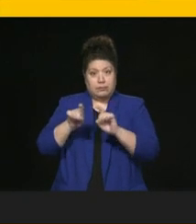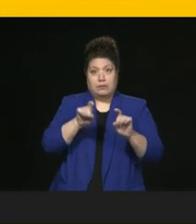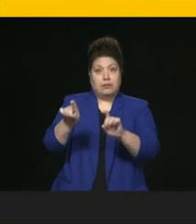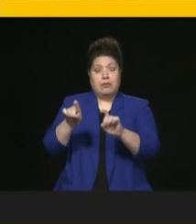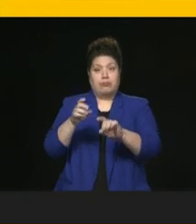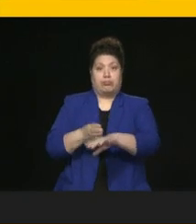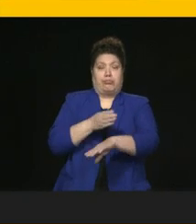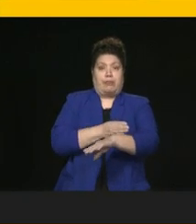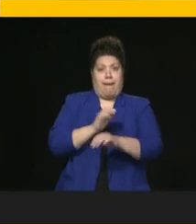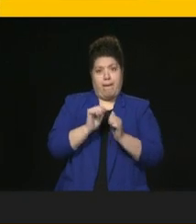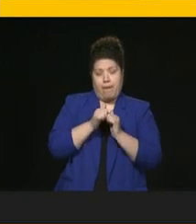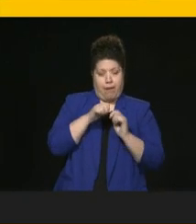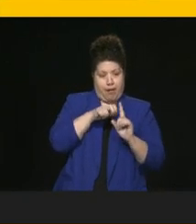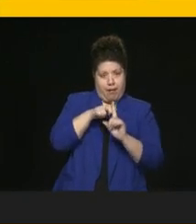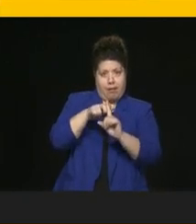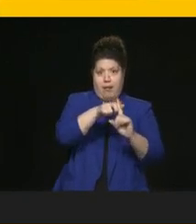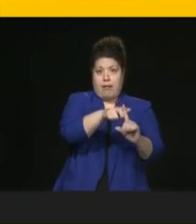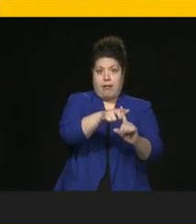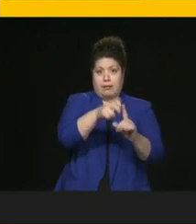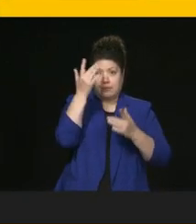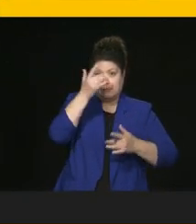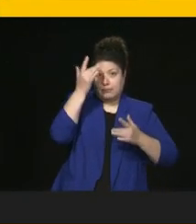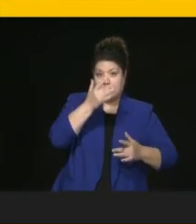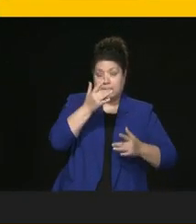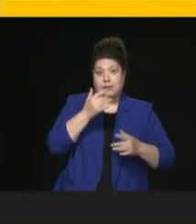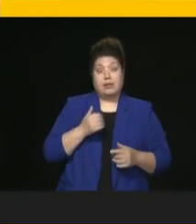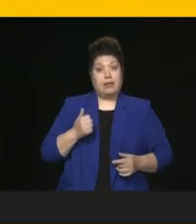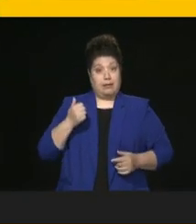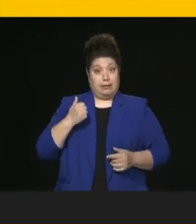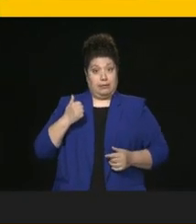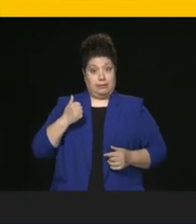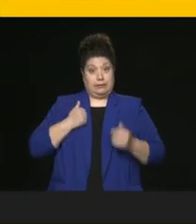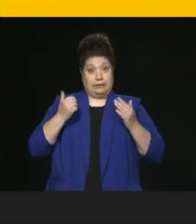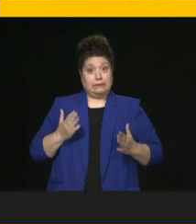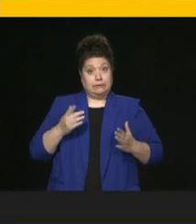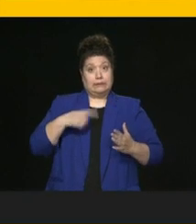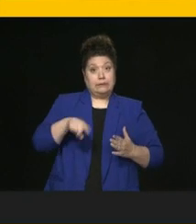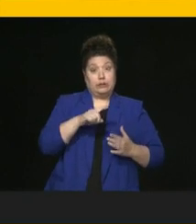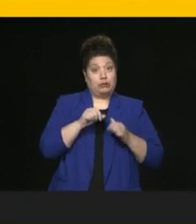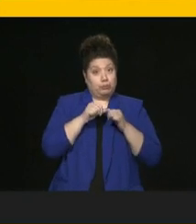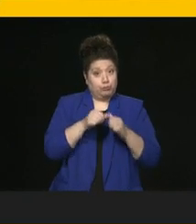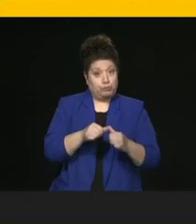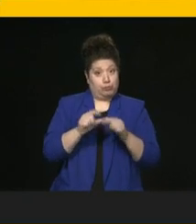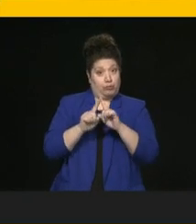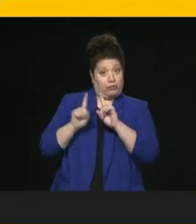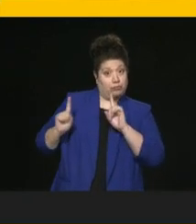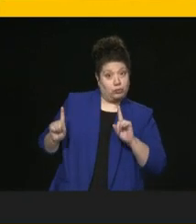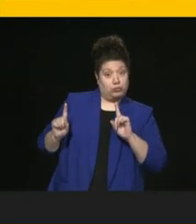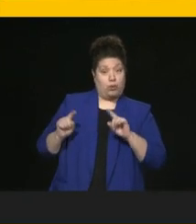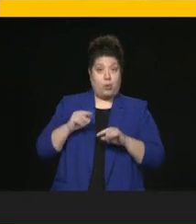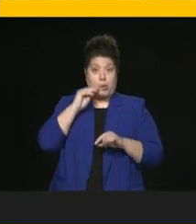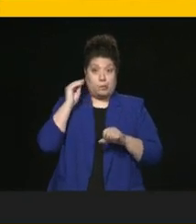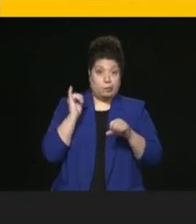TRACK WHERE THE DISEASE IS SPREADING. AS CANADIANS CONTINUE TO PRACTISE PHYSICAL DISTANCING,